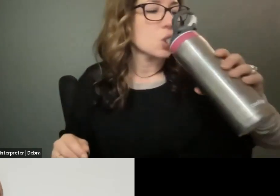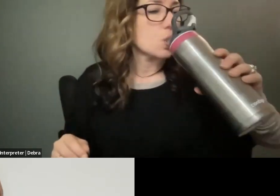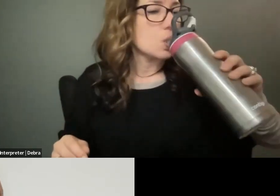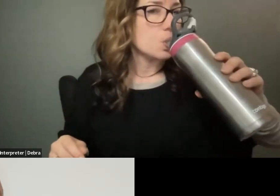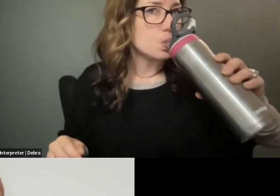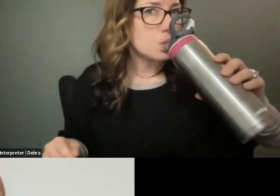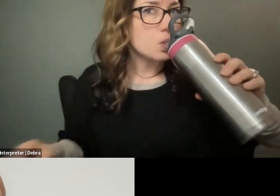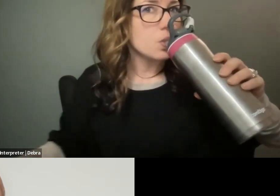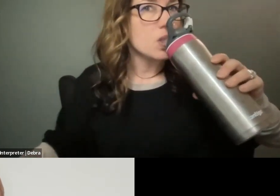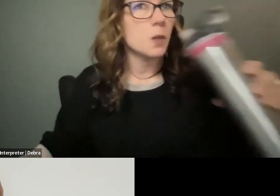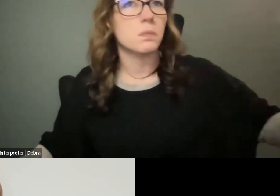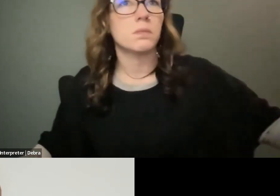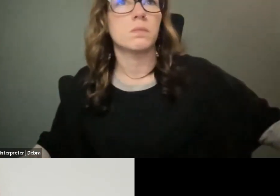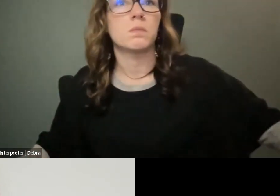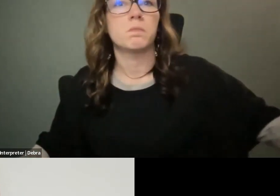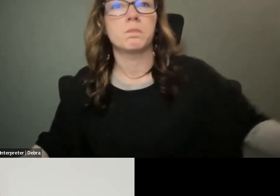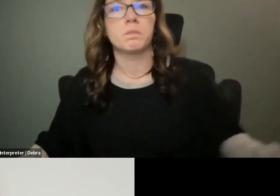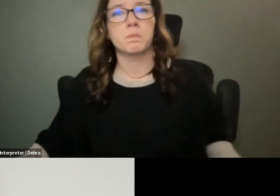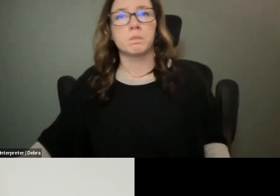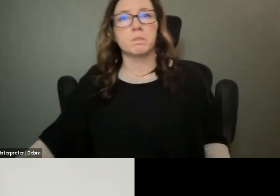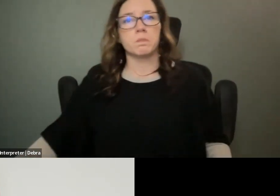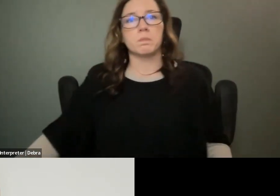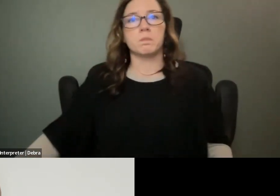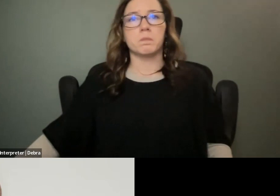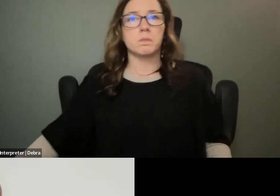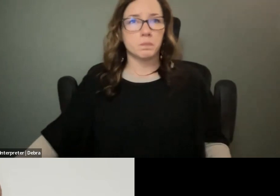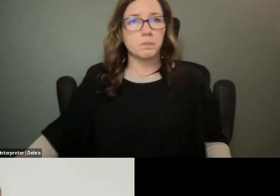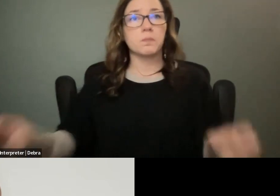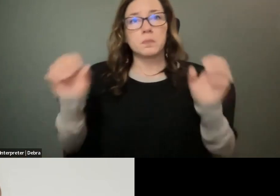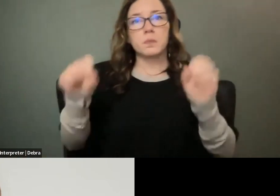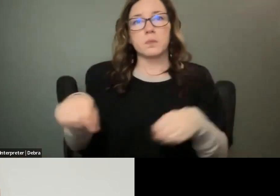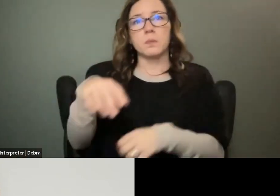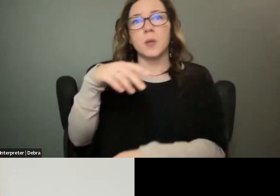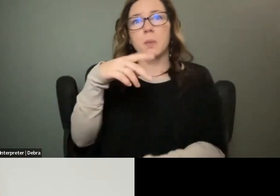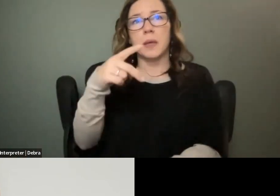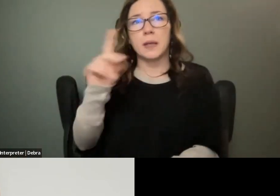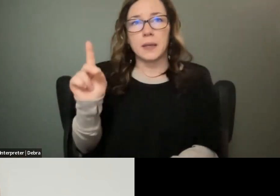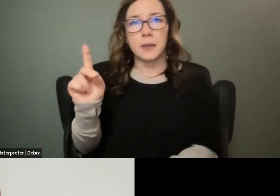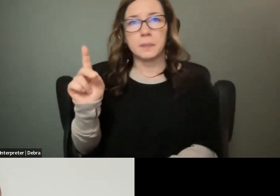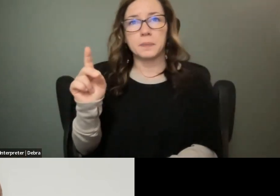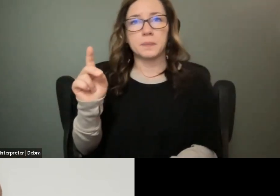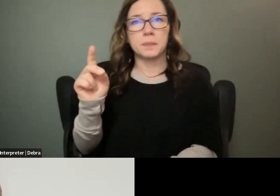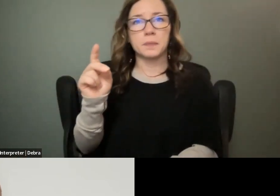that's a good question uh you can be a